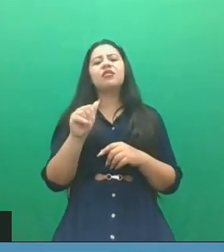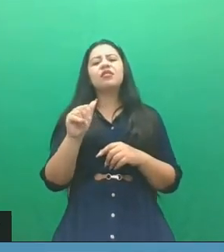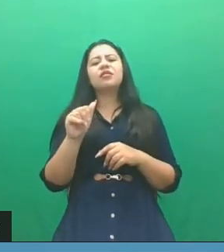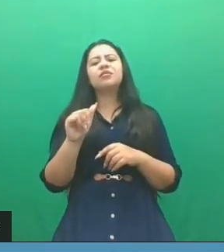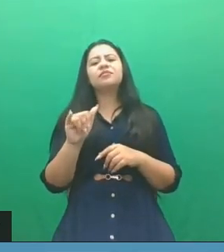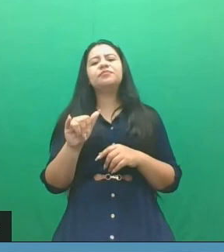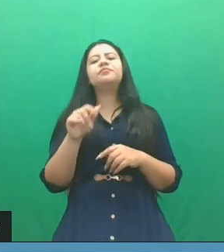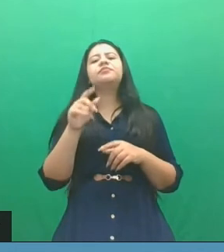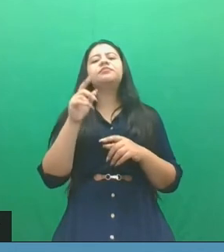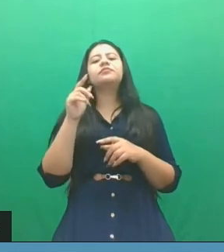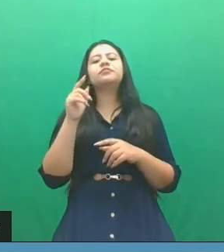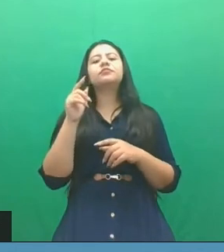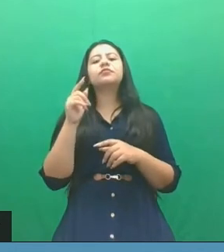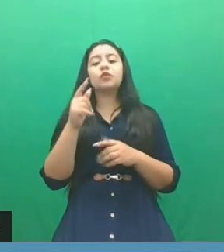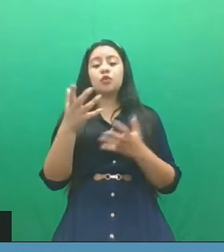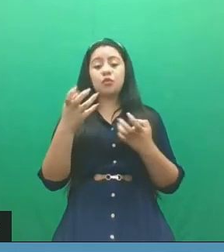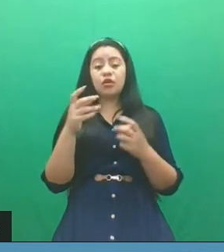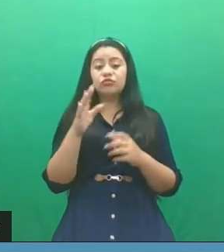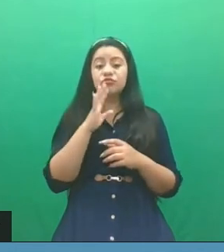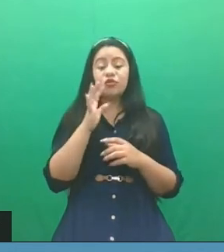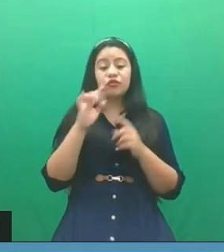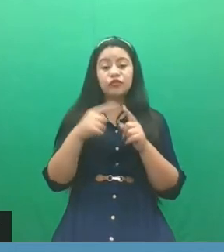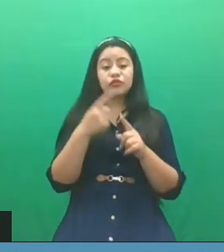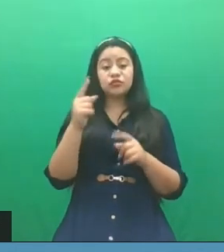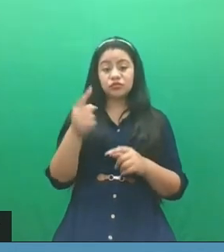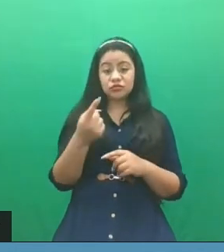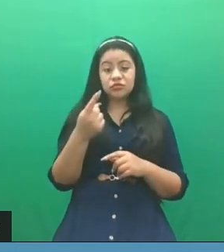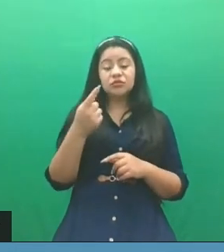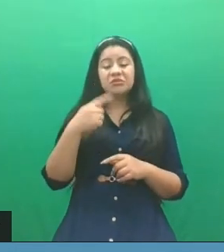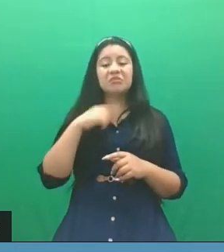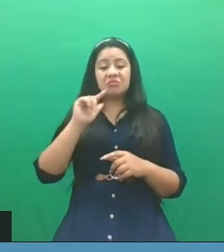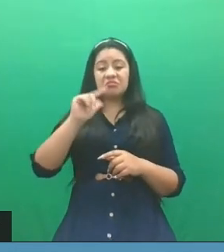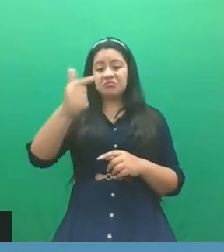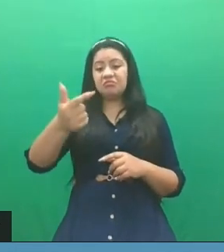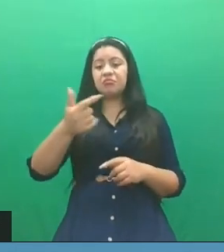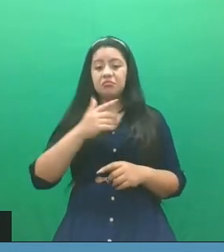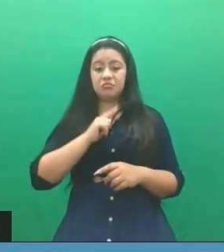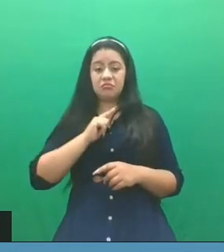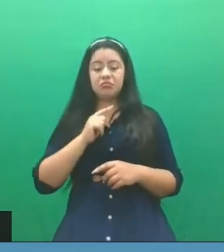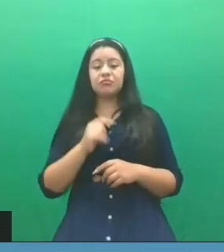management system at CMHR as your closing and then I'll close this out with coyote. Sure, so the